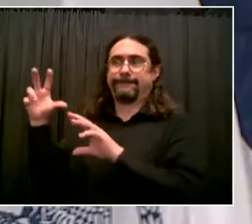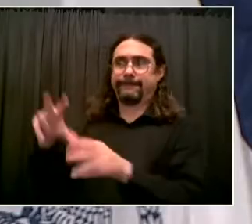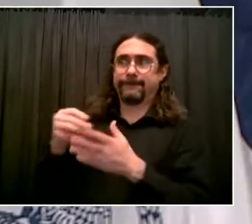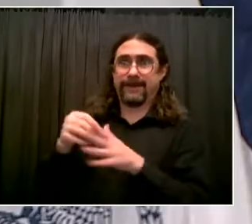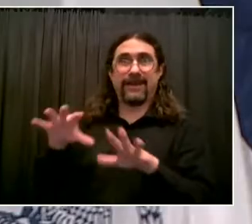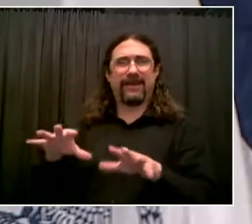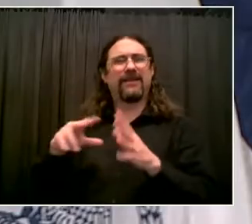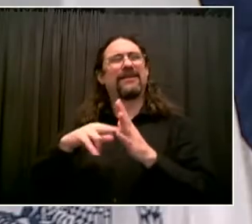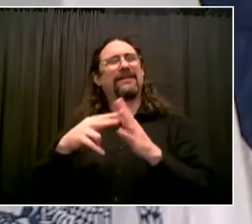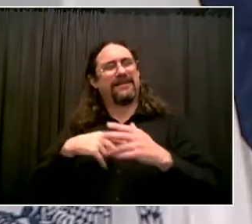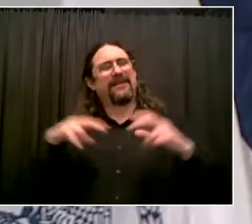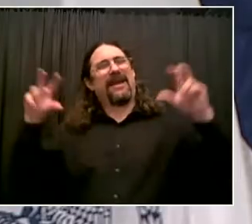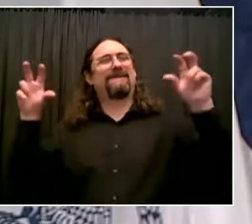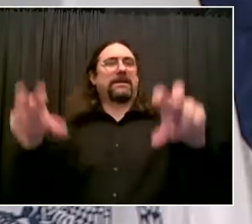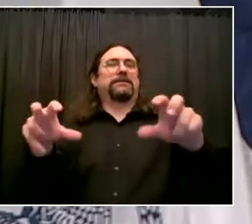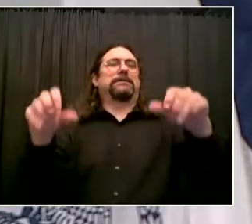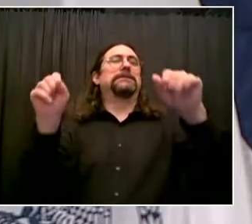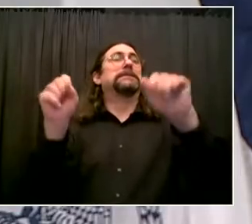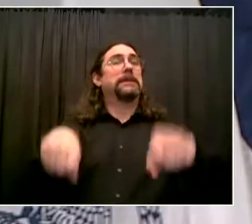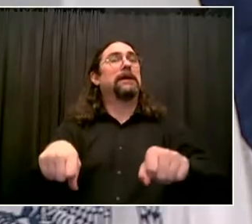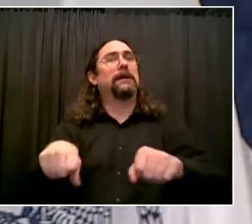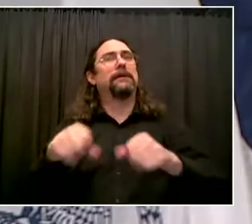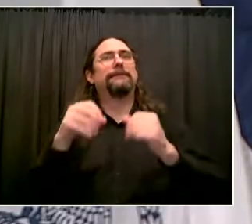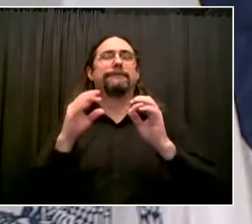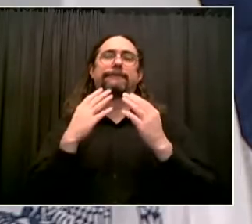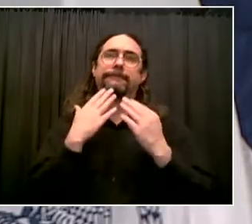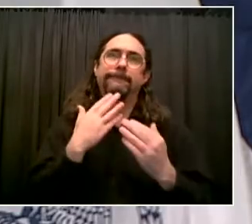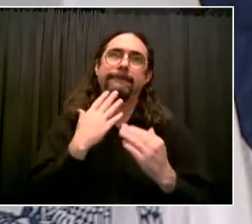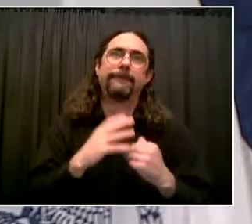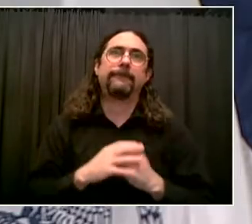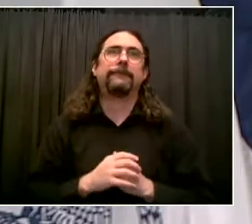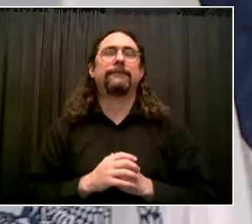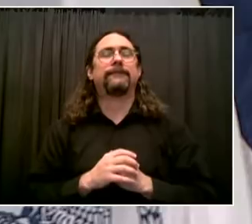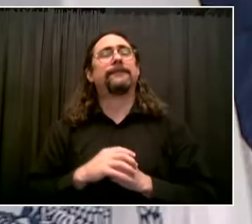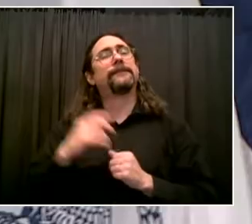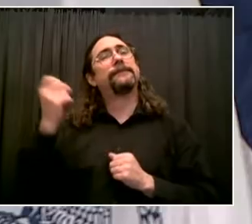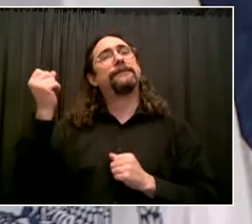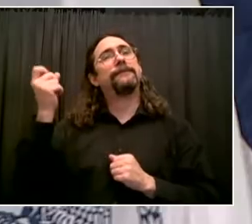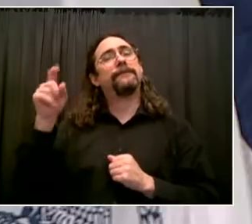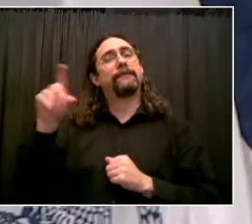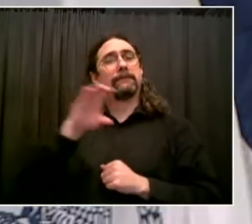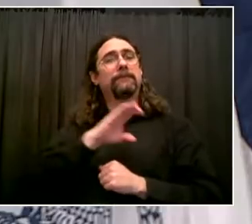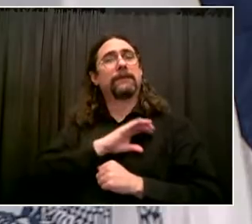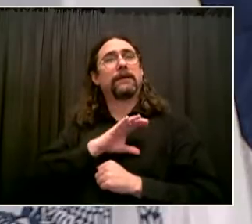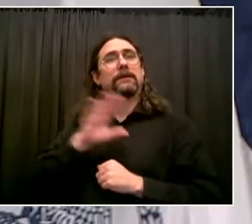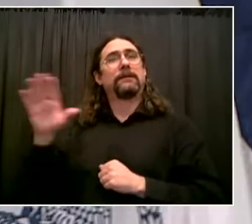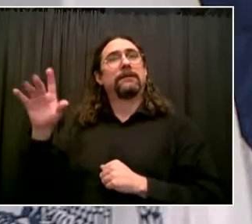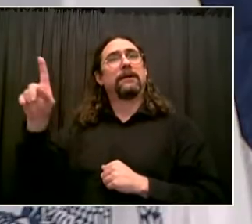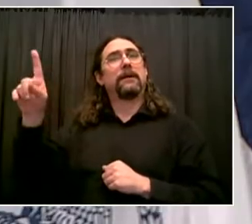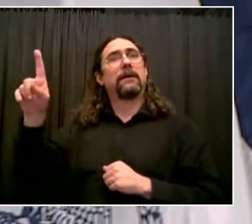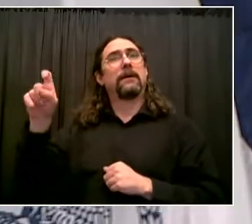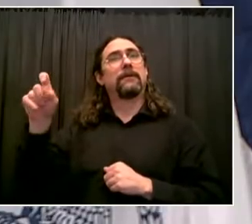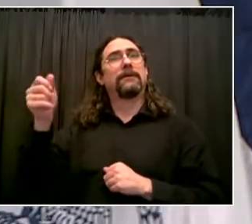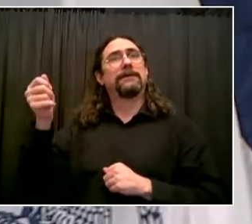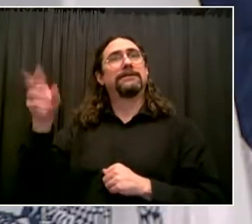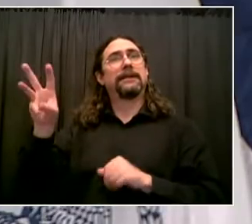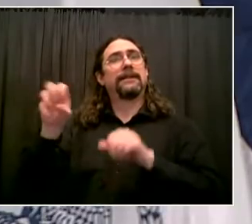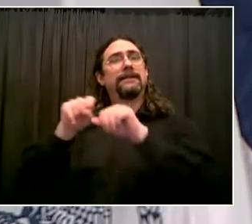OUR FOCUS. THIS SPECIFIC DECISION AROUND THE 1/16 PRECINCT.